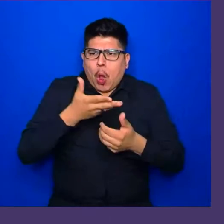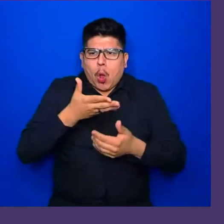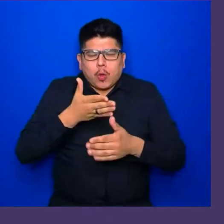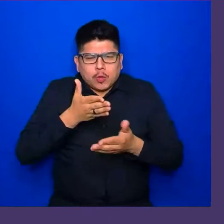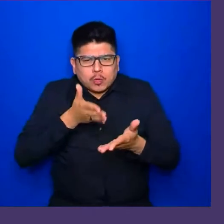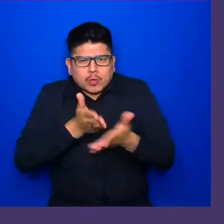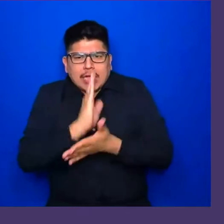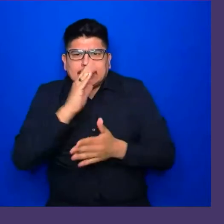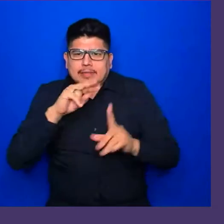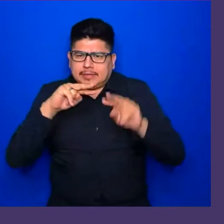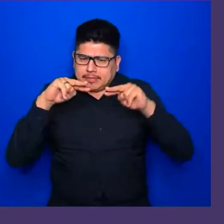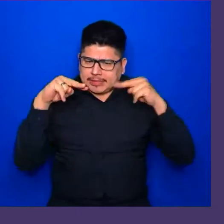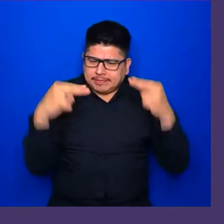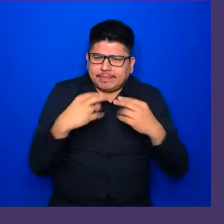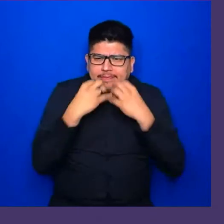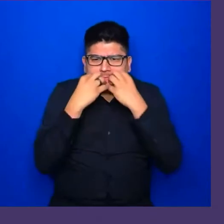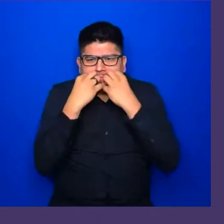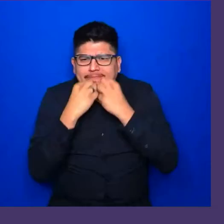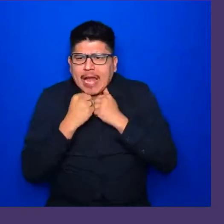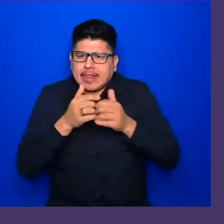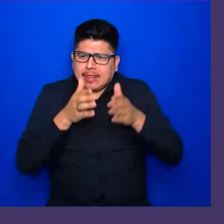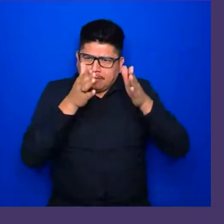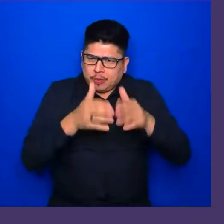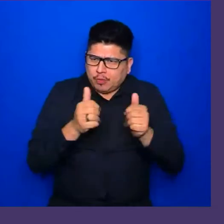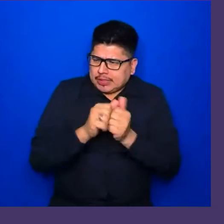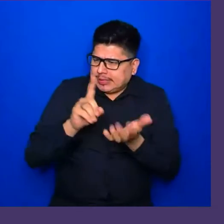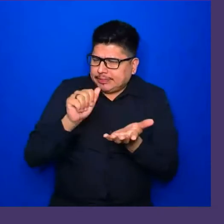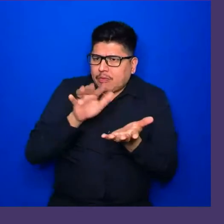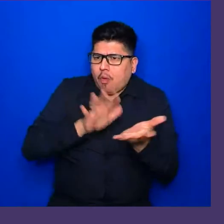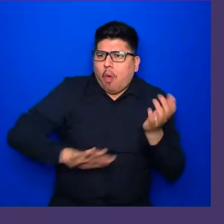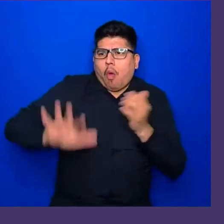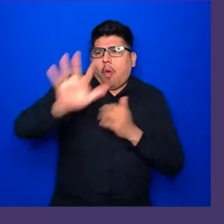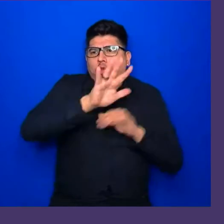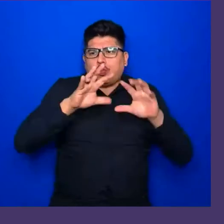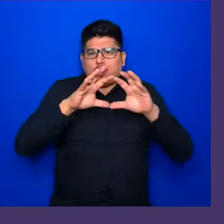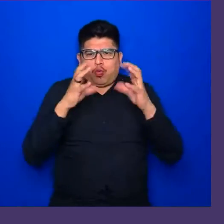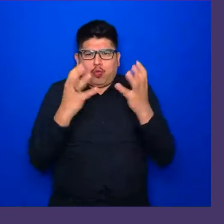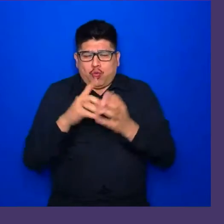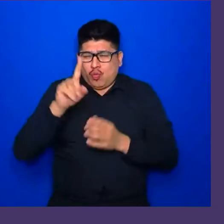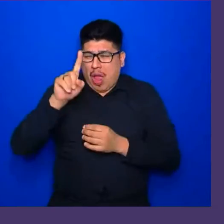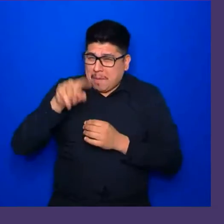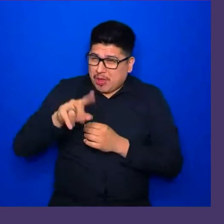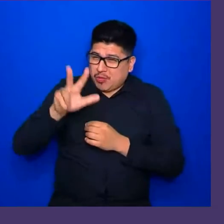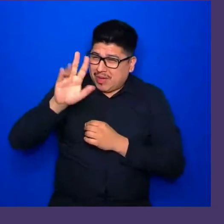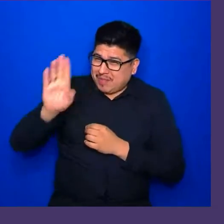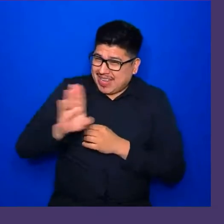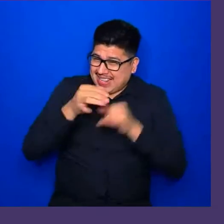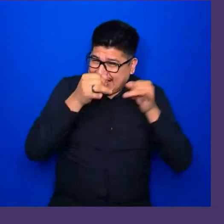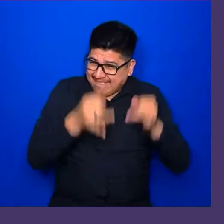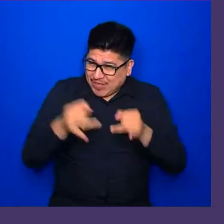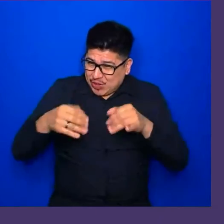the 1.3 billion individuals in this world with a disability. We do it through building capacity,